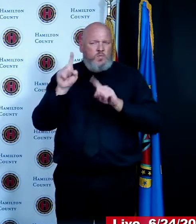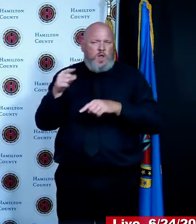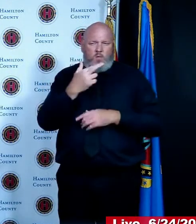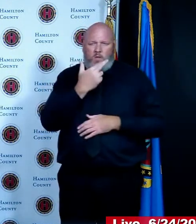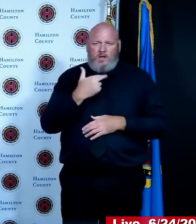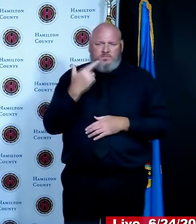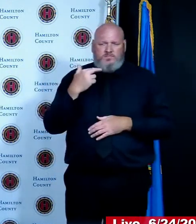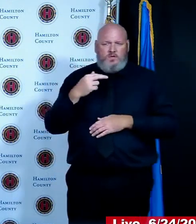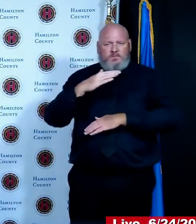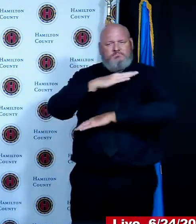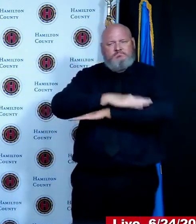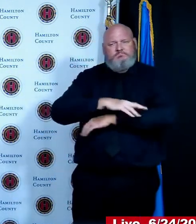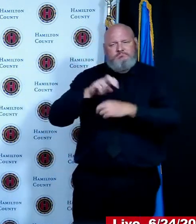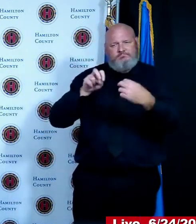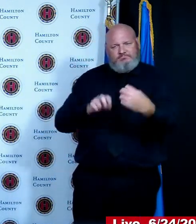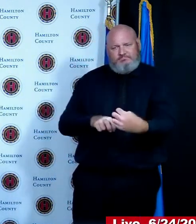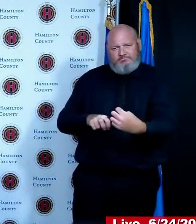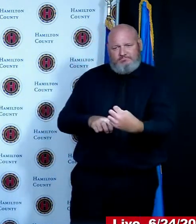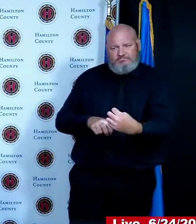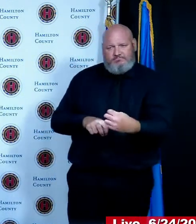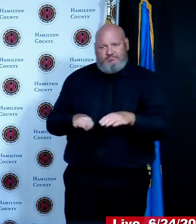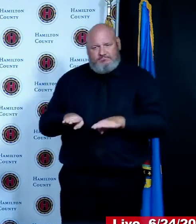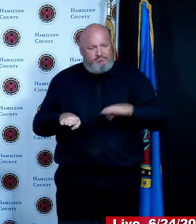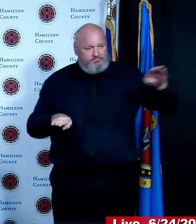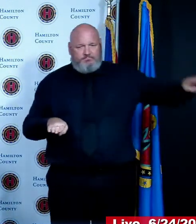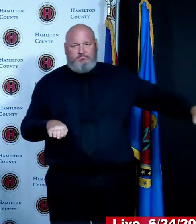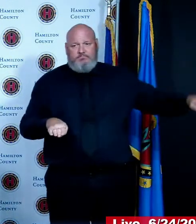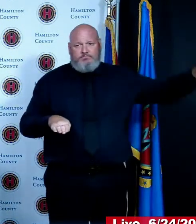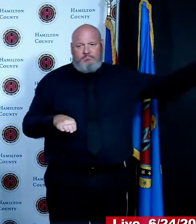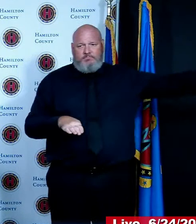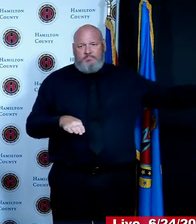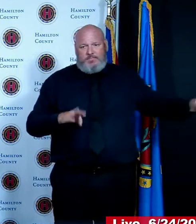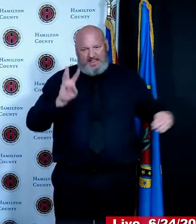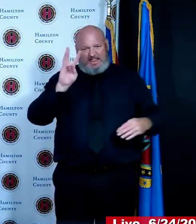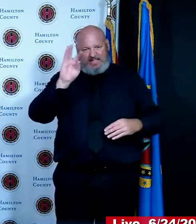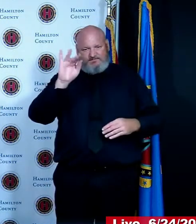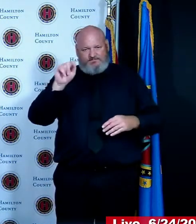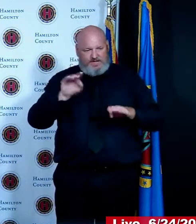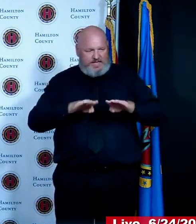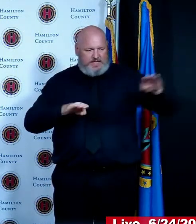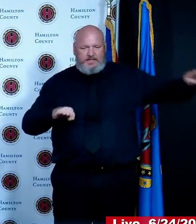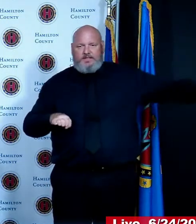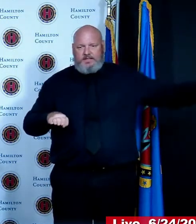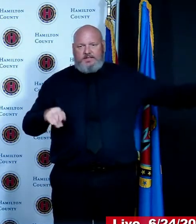were six feet apart and everybody had a mask on we know what to do so I you know